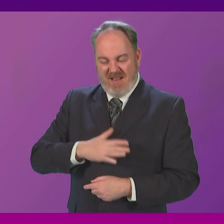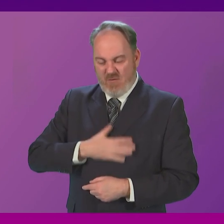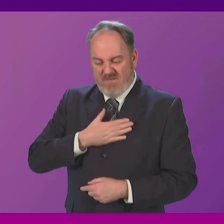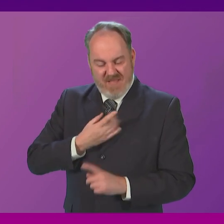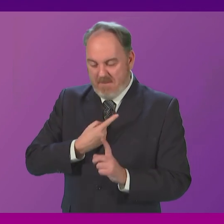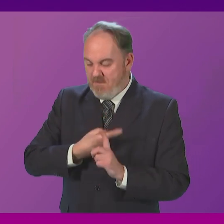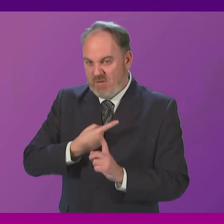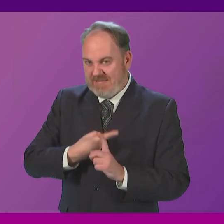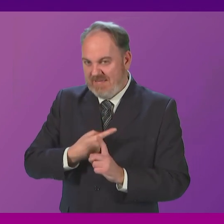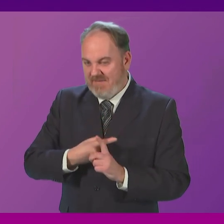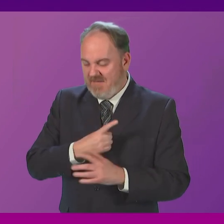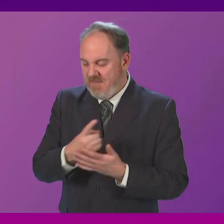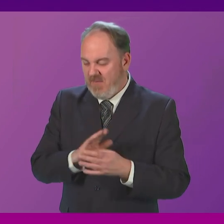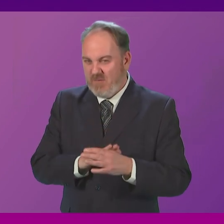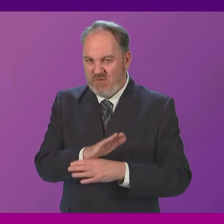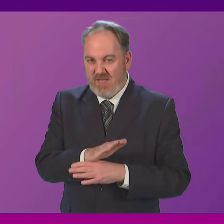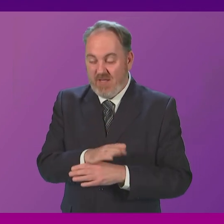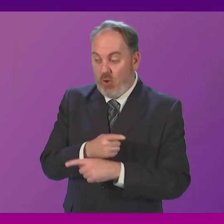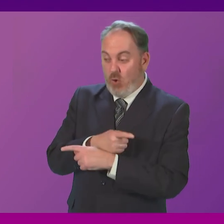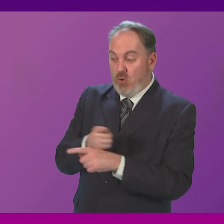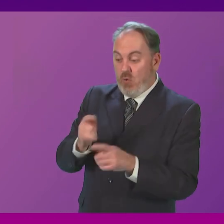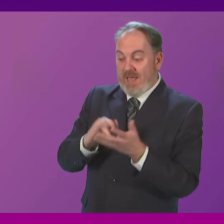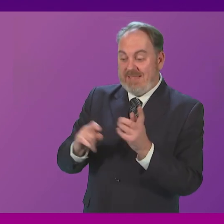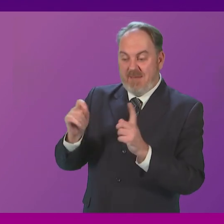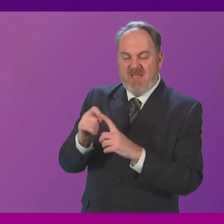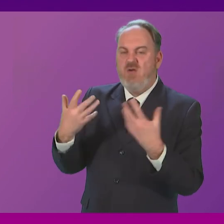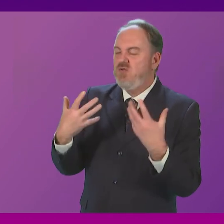It is clear that the SNP does not have the answers that Scotland needs.